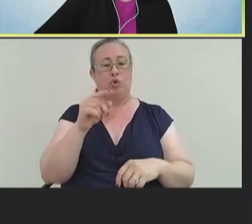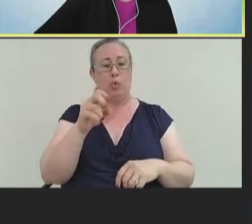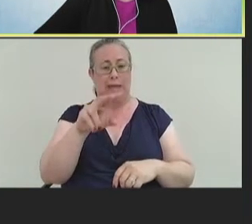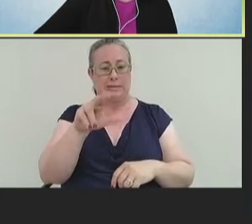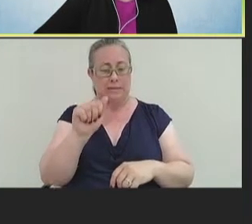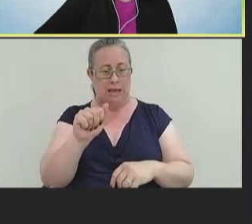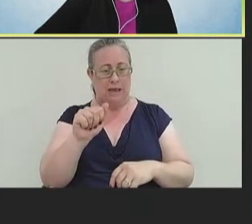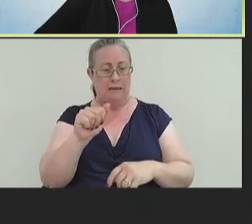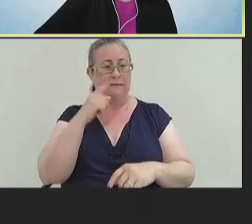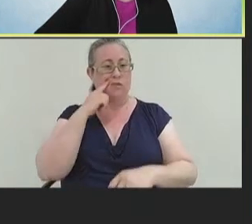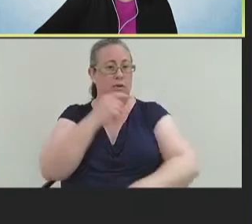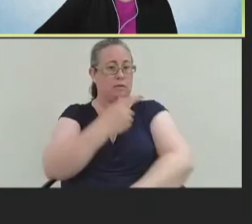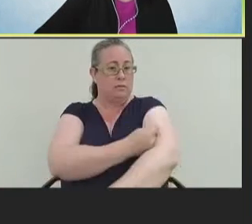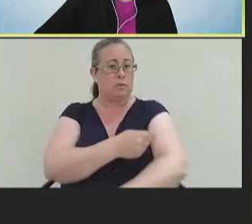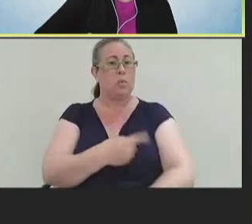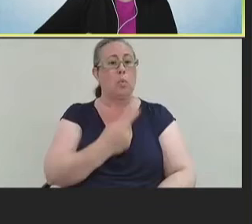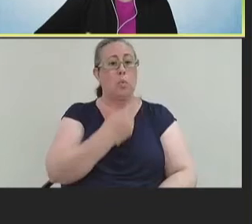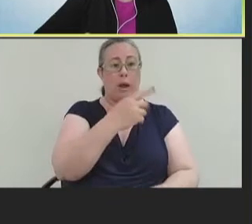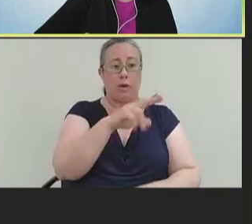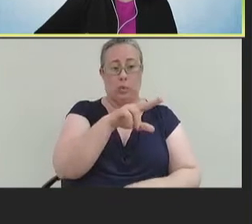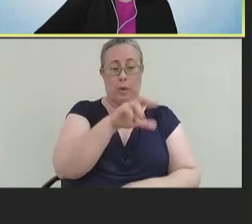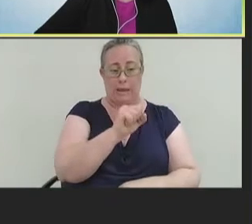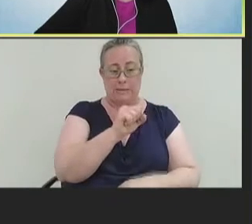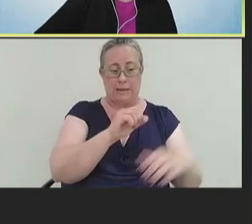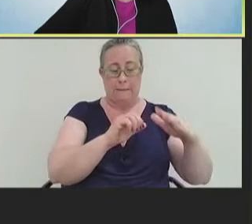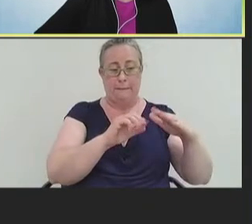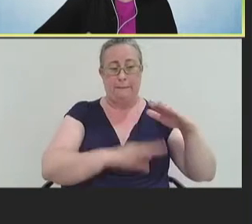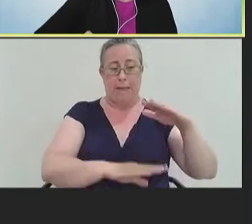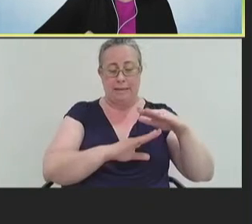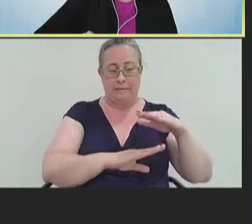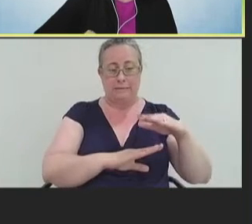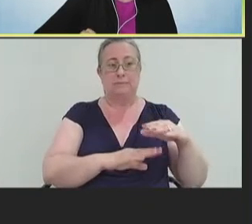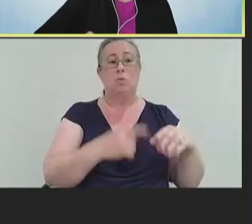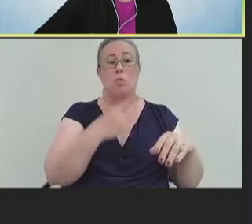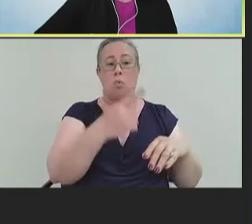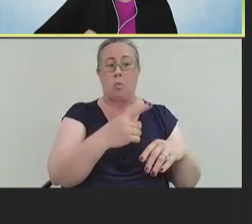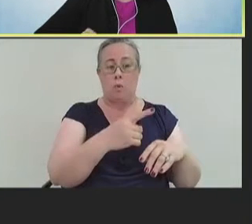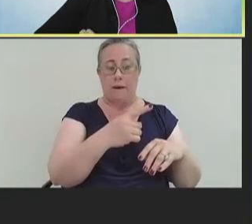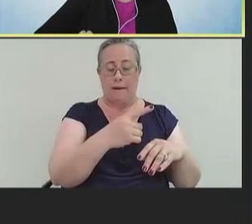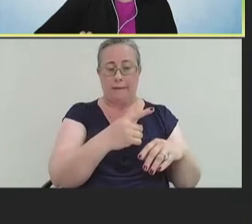one U.S. based manufacturer, only one technology was used in the manufacturing process -- that was